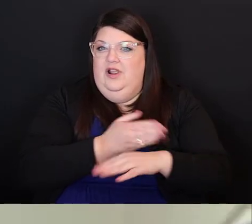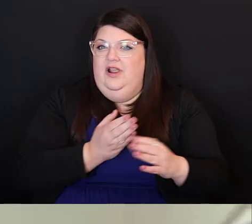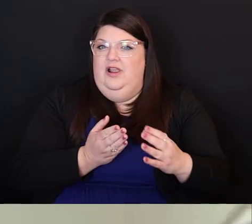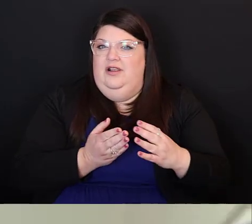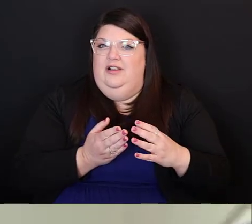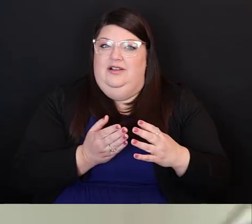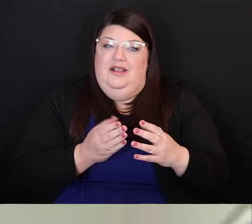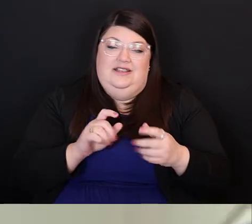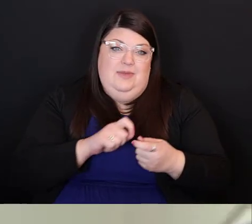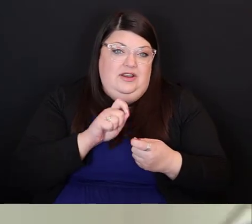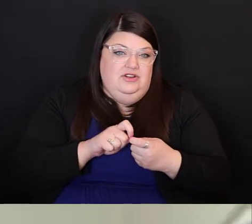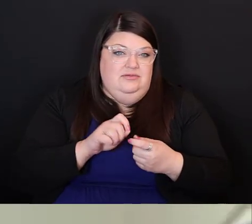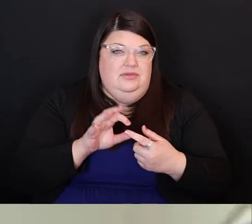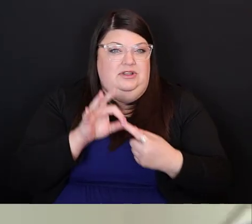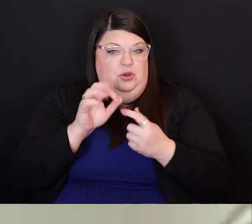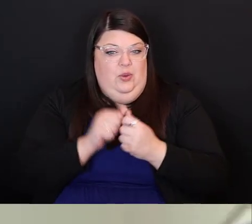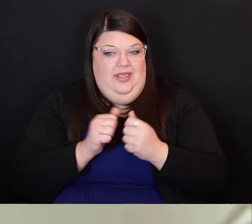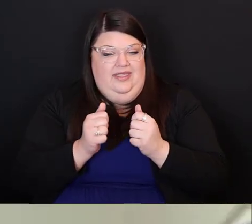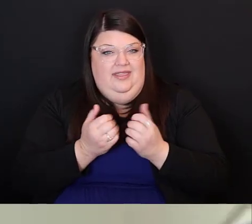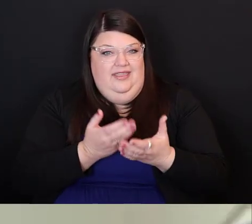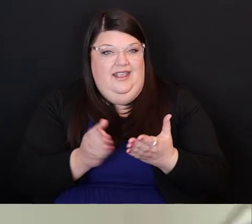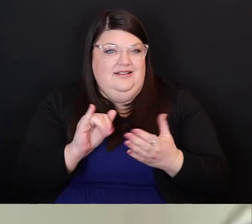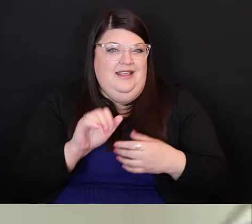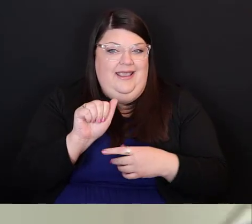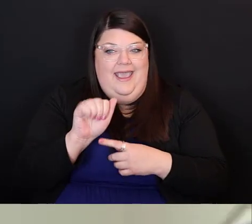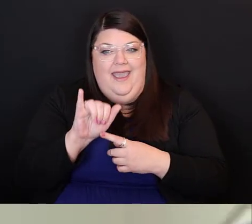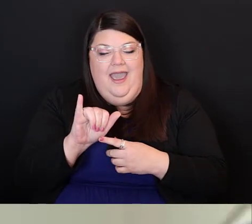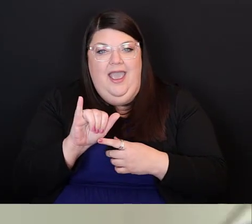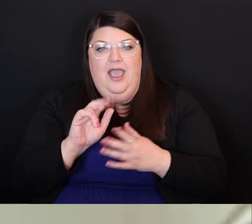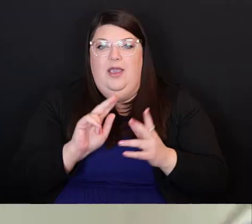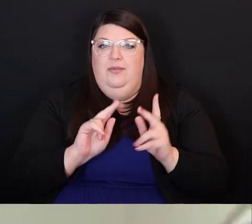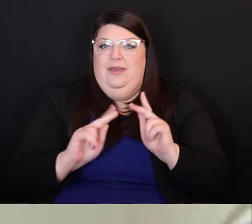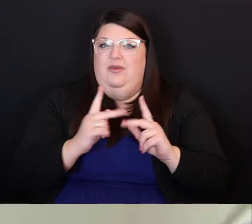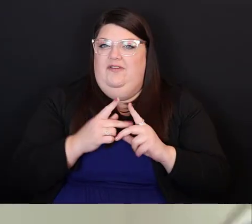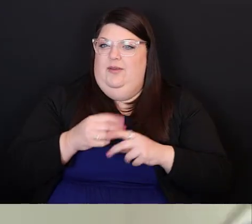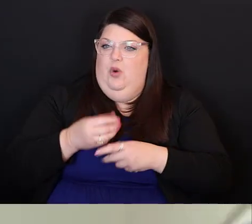accustomed and feeling confident that these products can really help them at home.